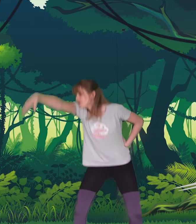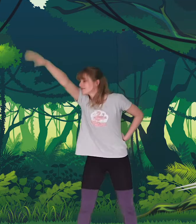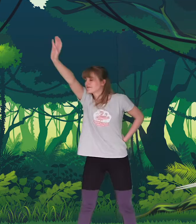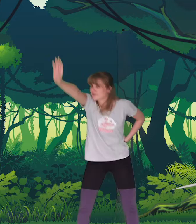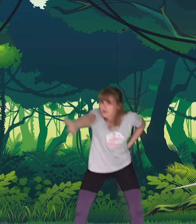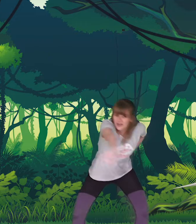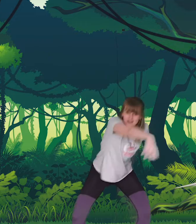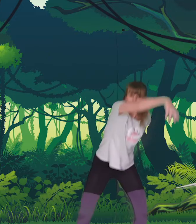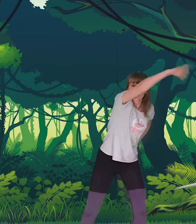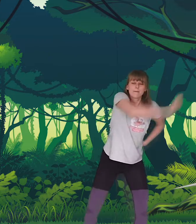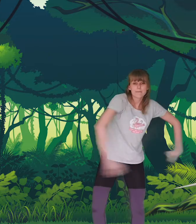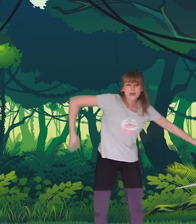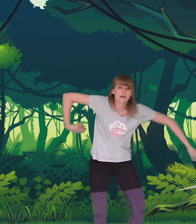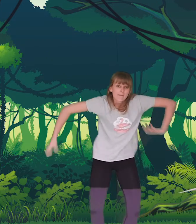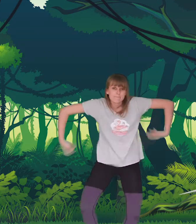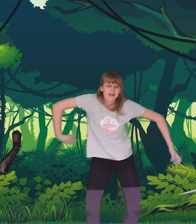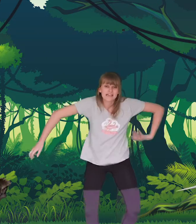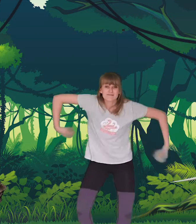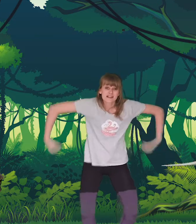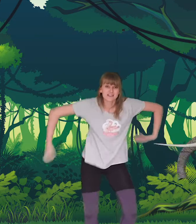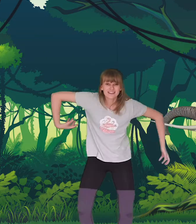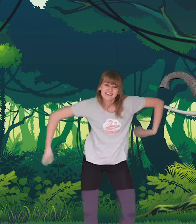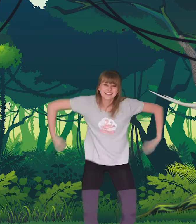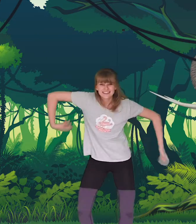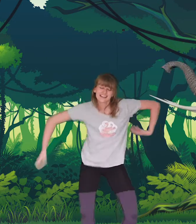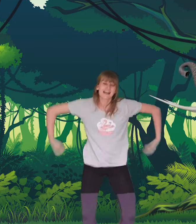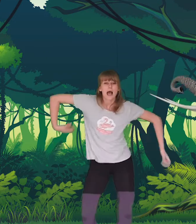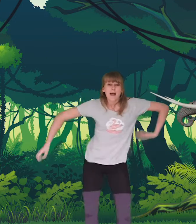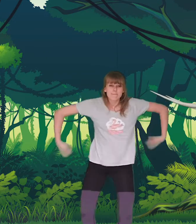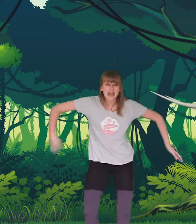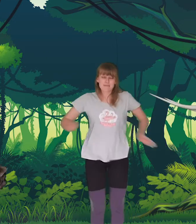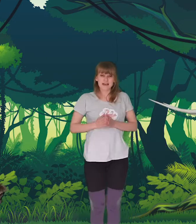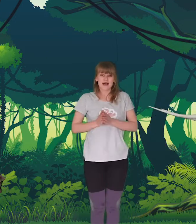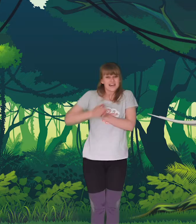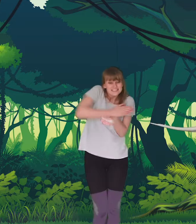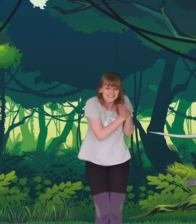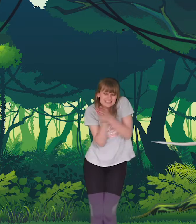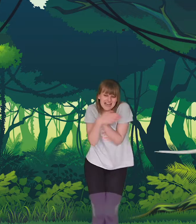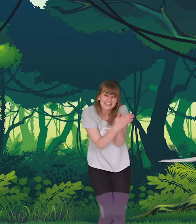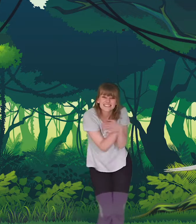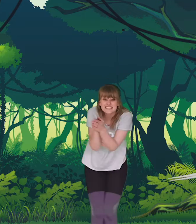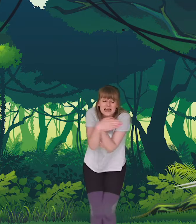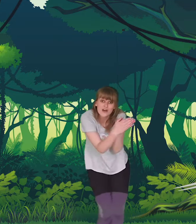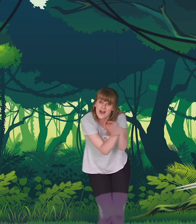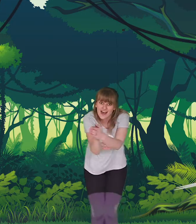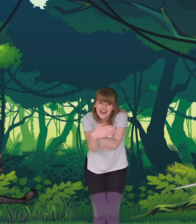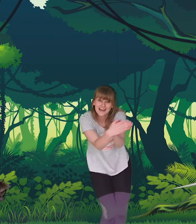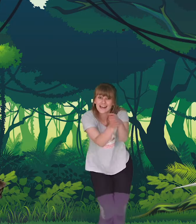everyone. Maybe a monkey wriggle! Maybe a snake slither!